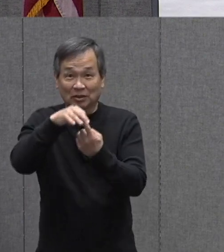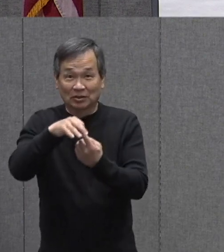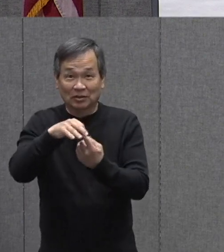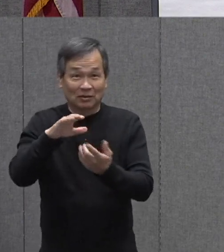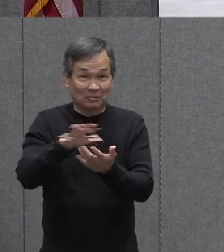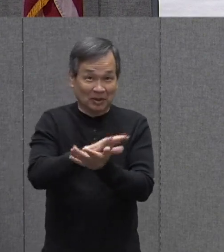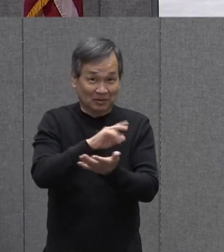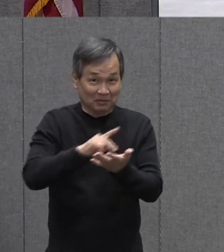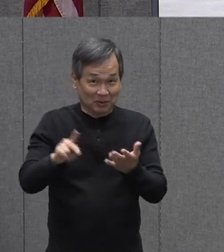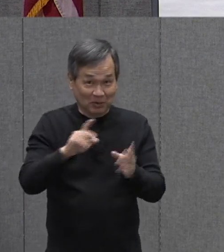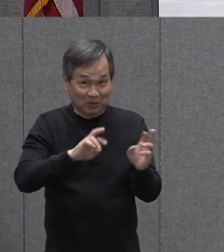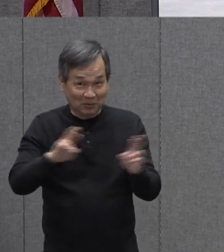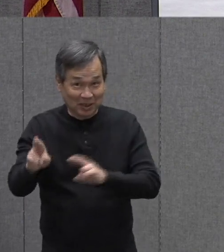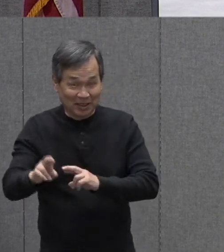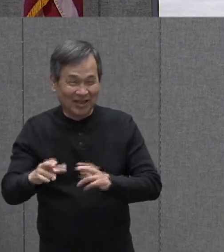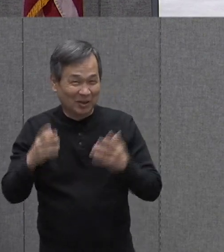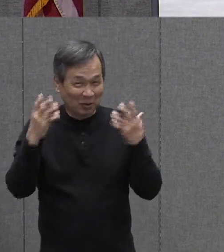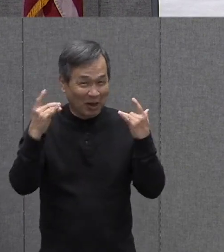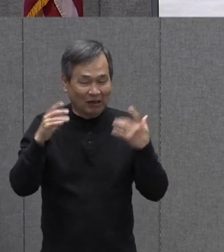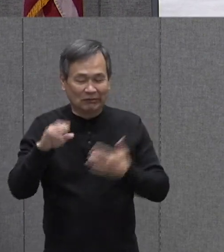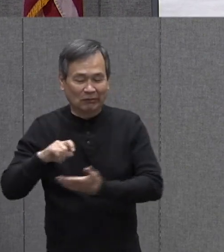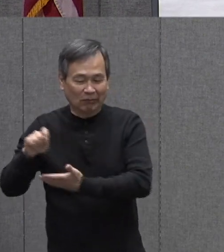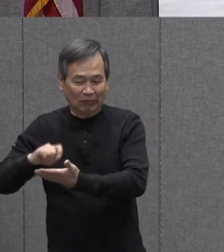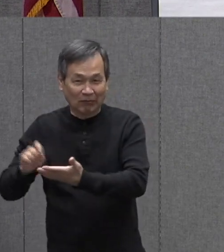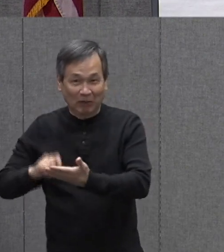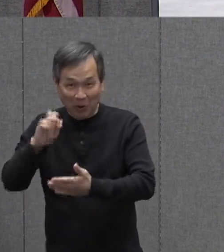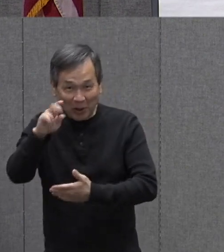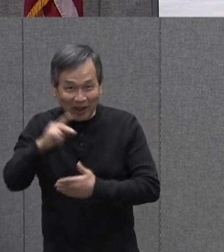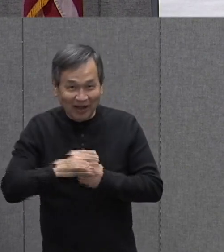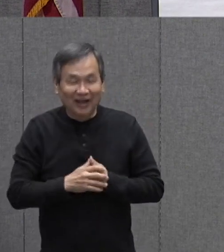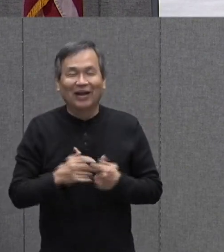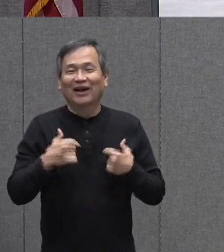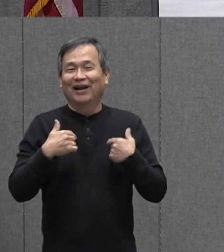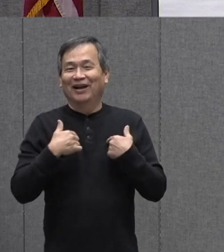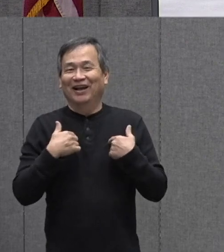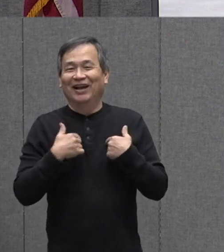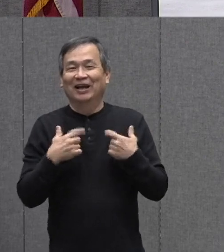Whatever you're going to use to write and draw with. And I'm gonna come over here to our big paper,